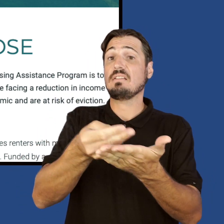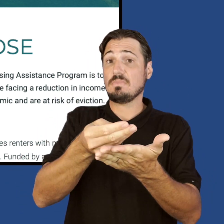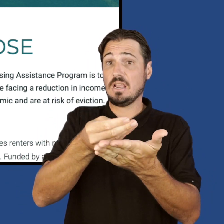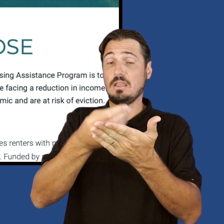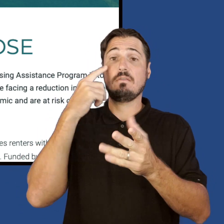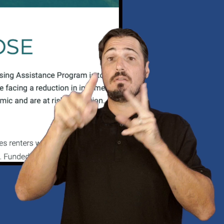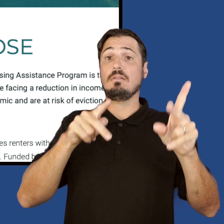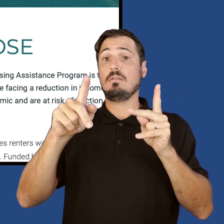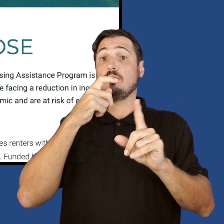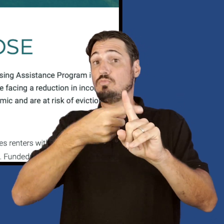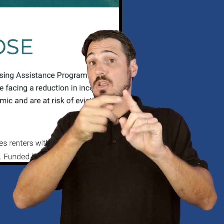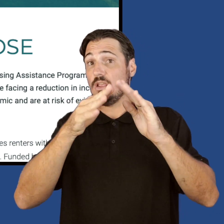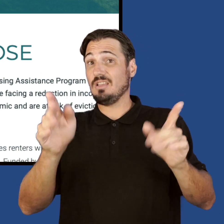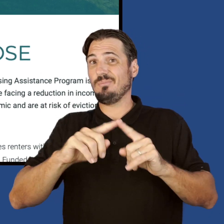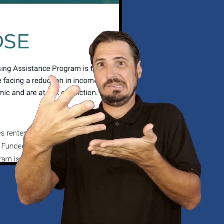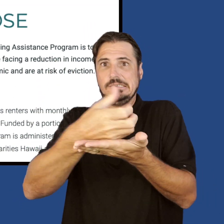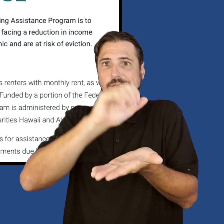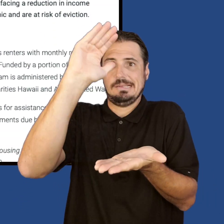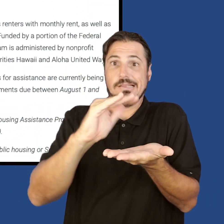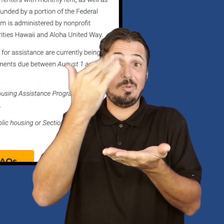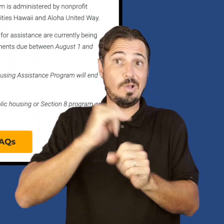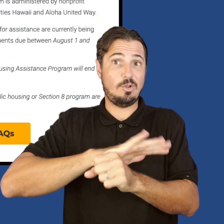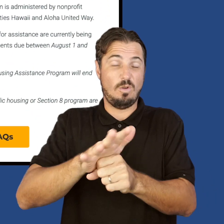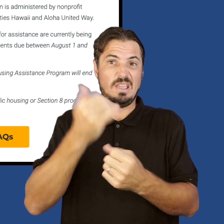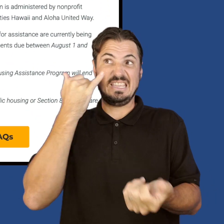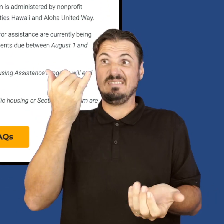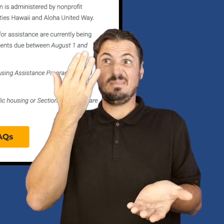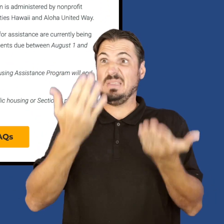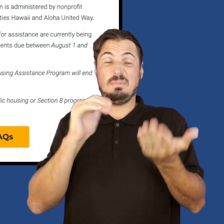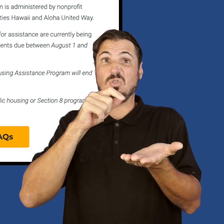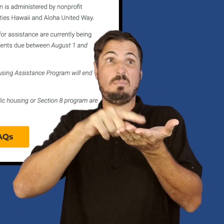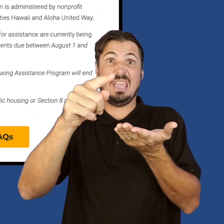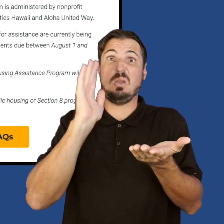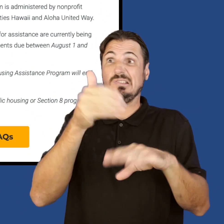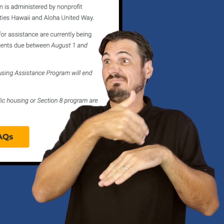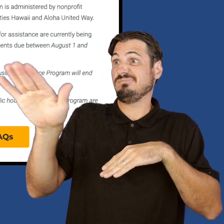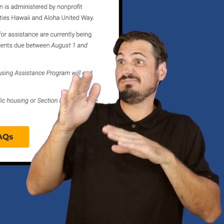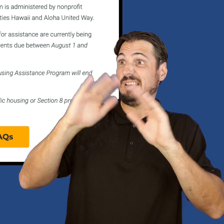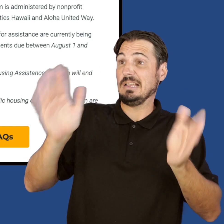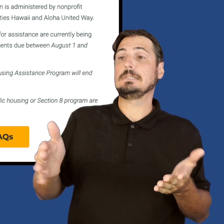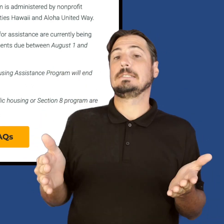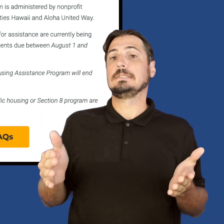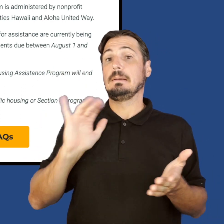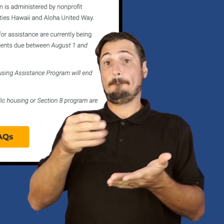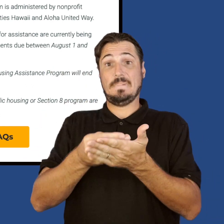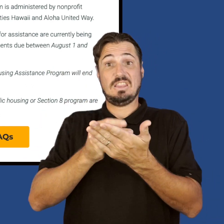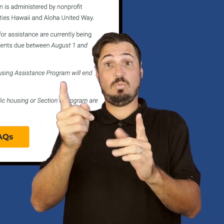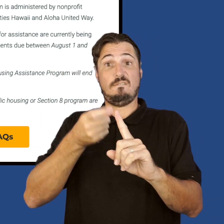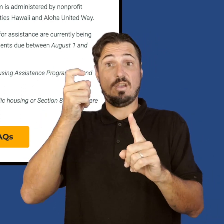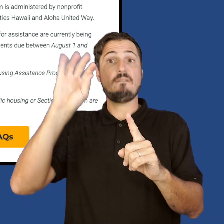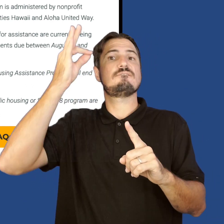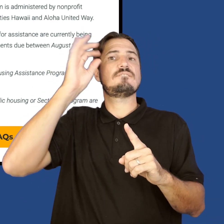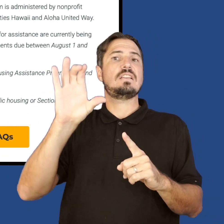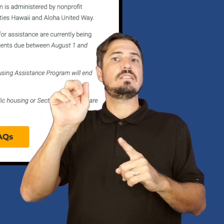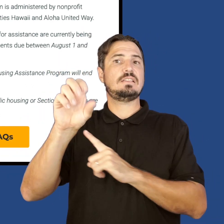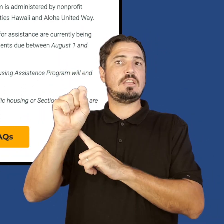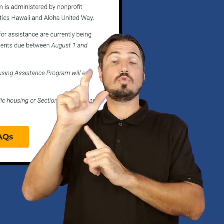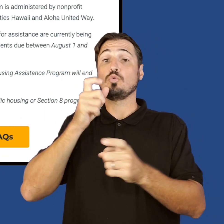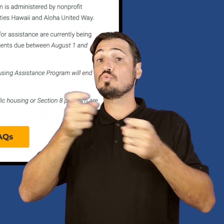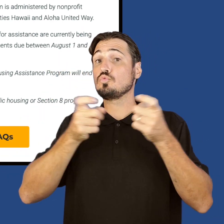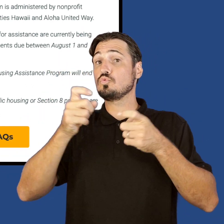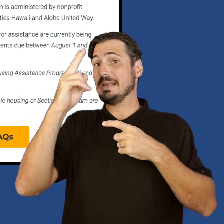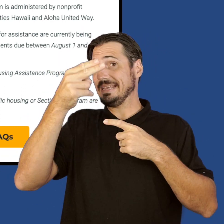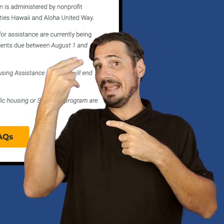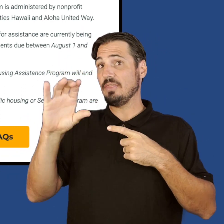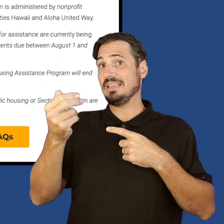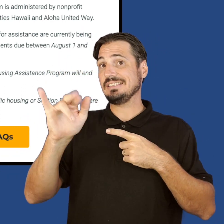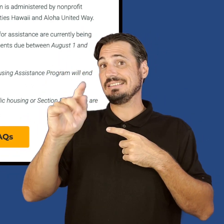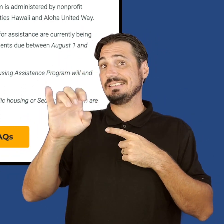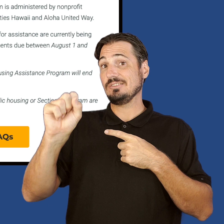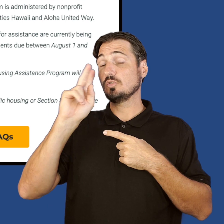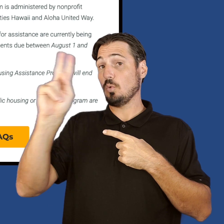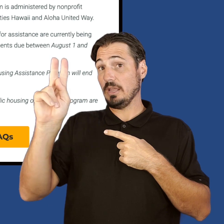reduced due to COVID-19 and are at risk of eviction. The program is funded by the Federal CARES Act. It is being administered by Catholic Charities Hawai`i and Aloha United Way. It can